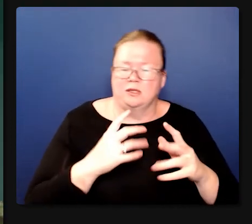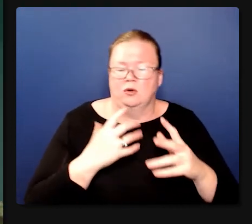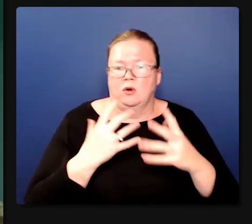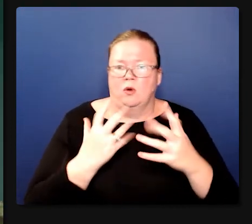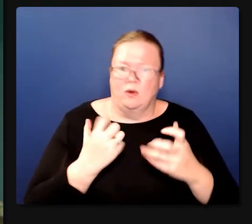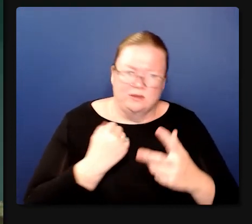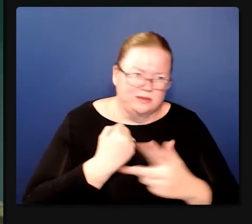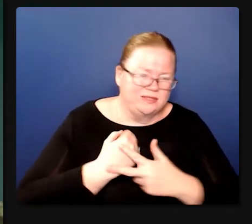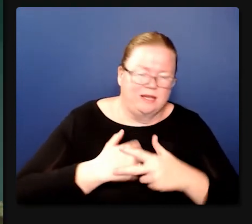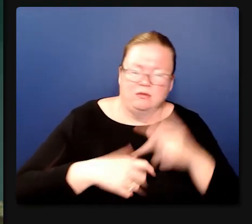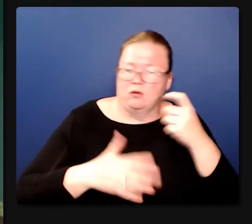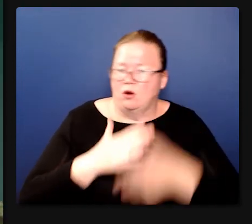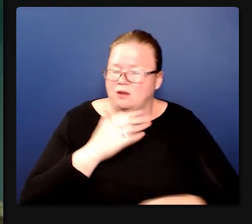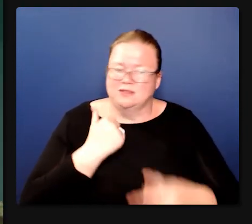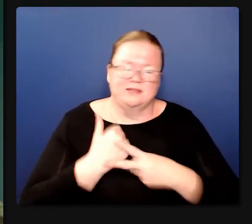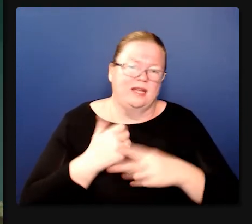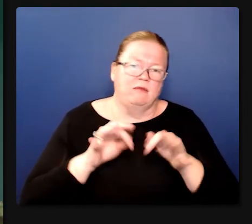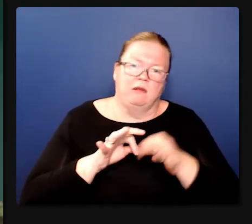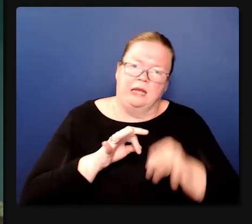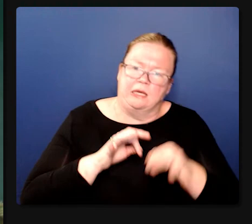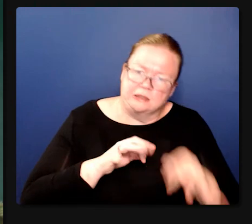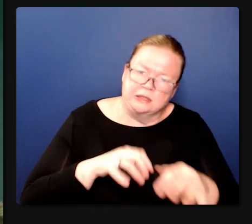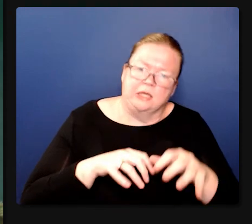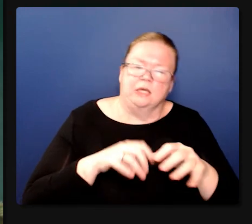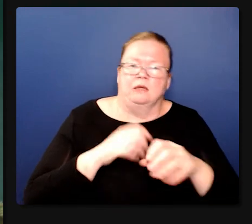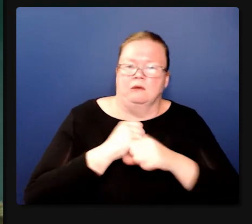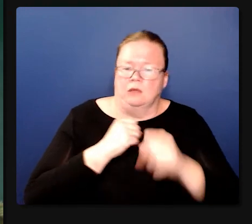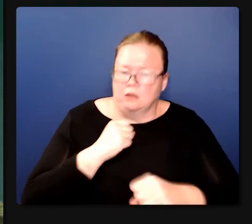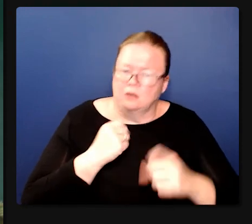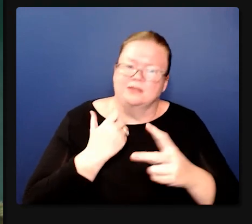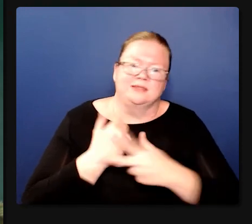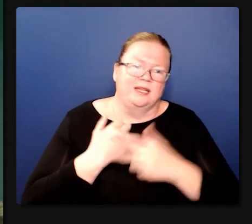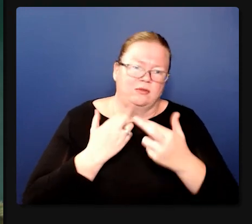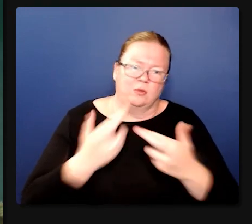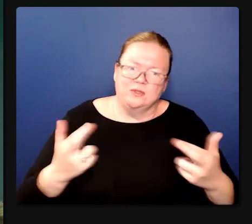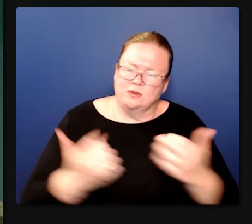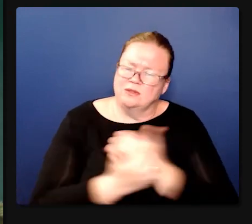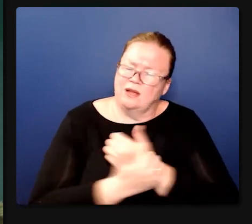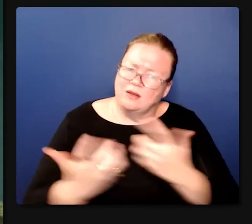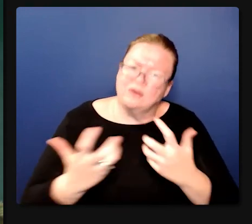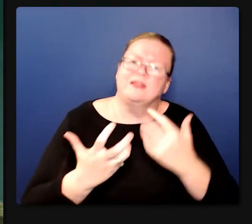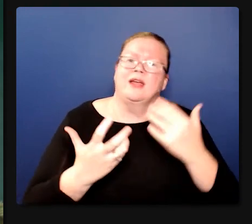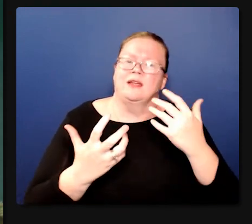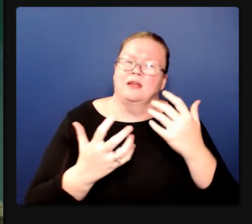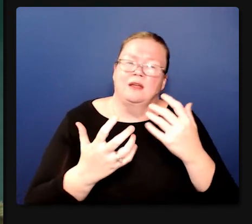save latency on the data, save resources in terms of engineers